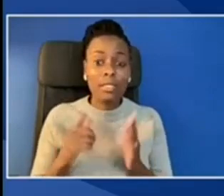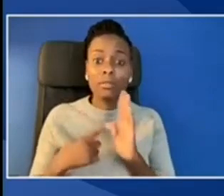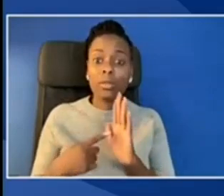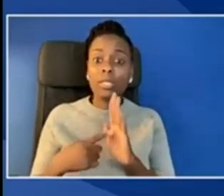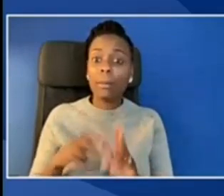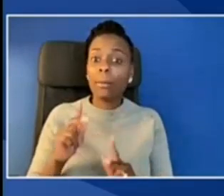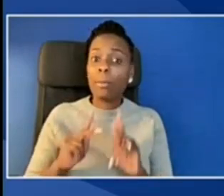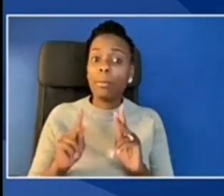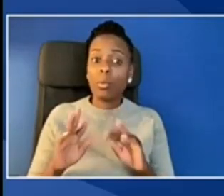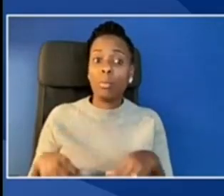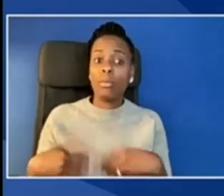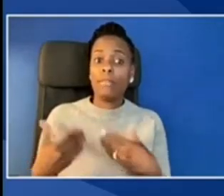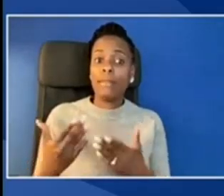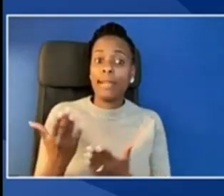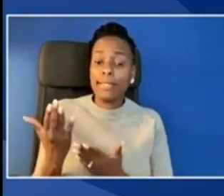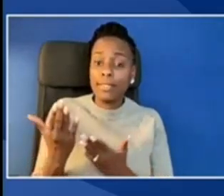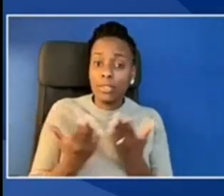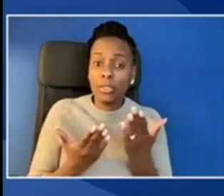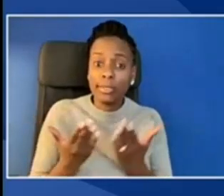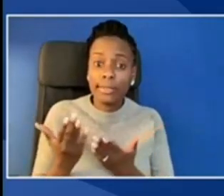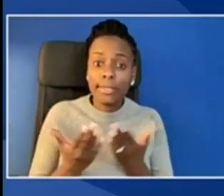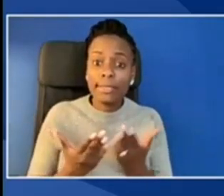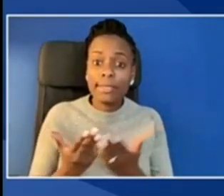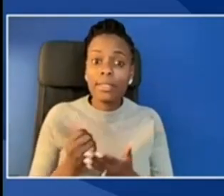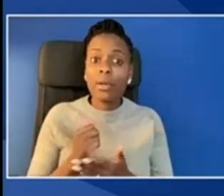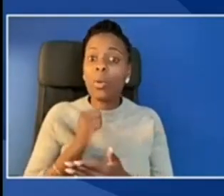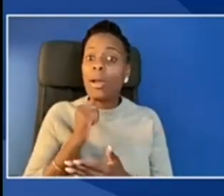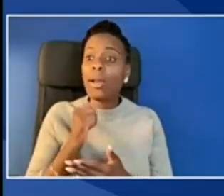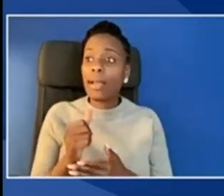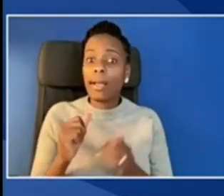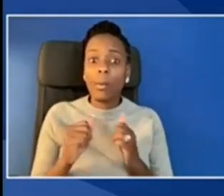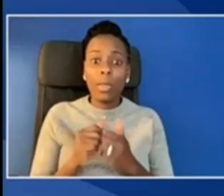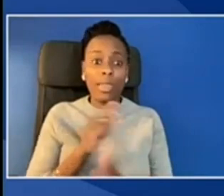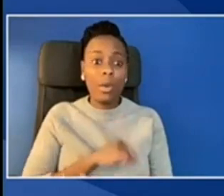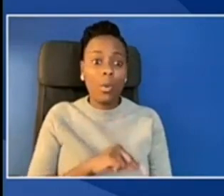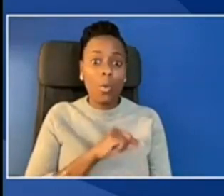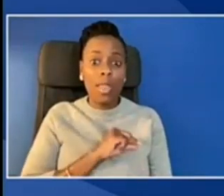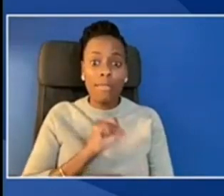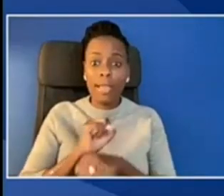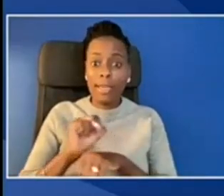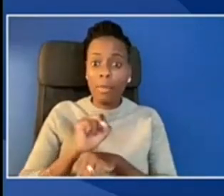are not a qualifying employer for some of the relief programs that are already existing.